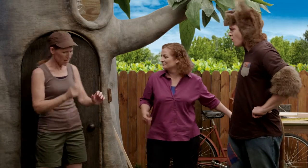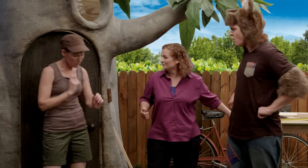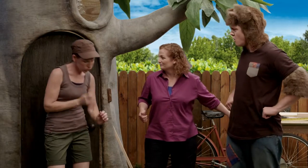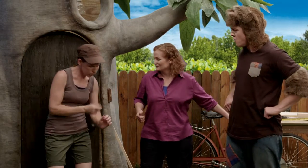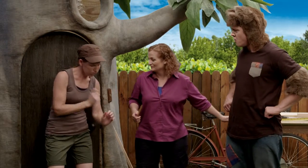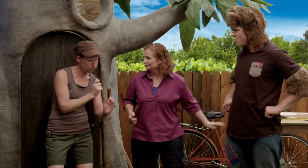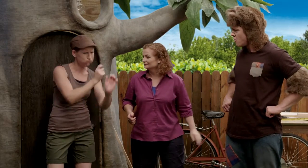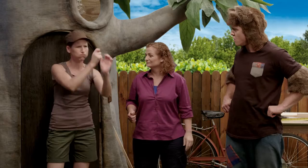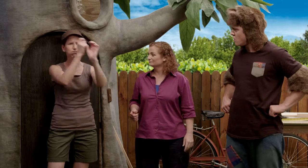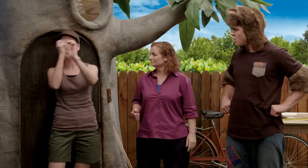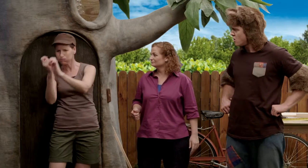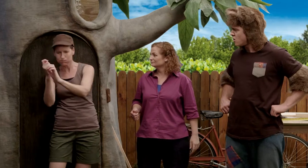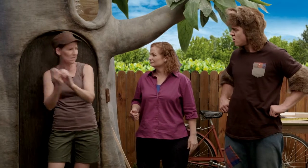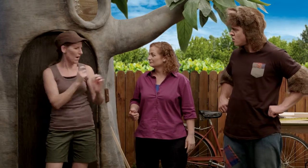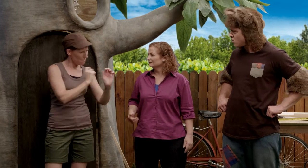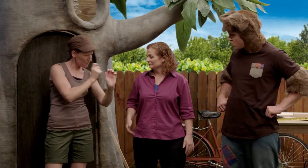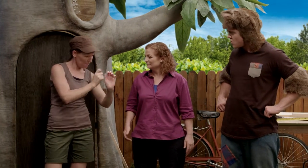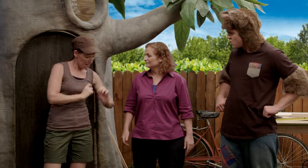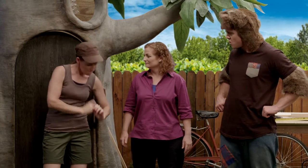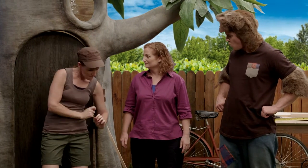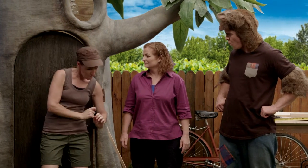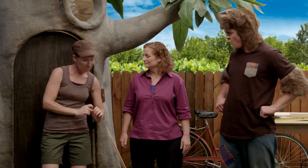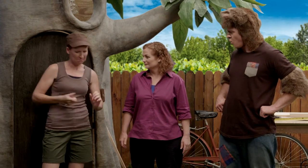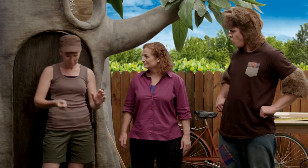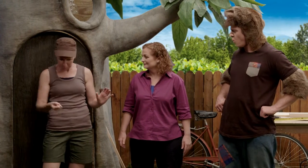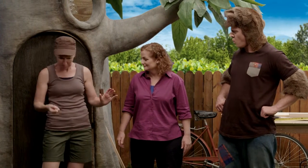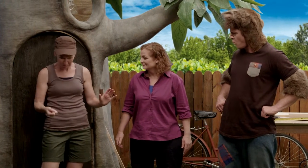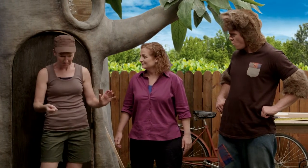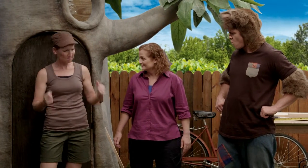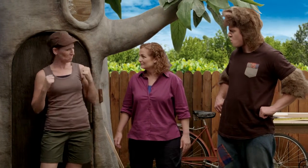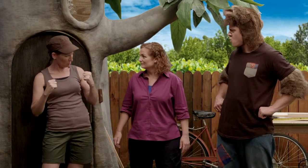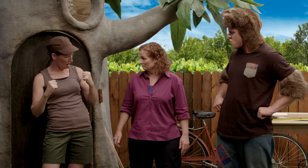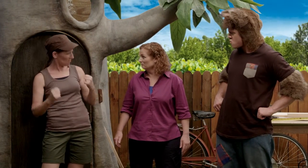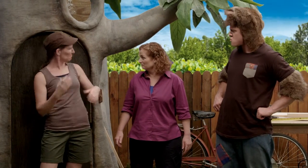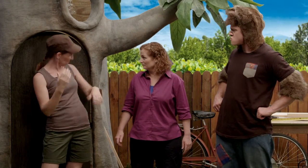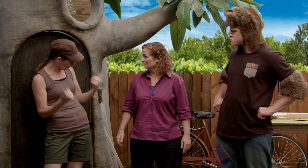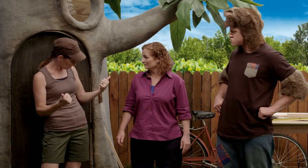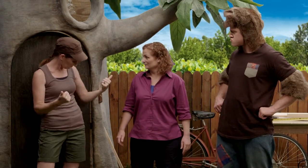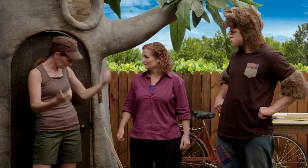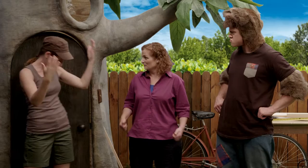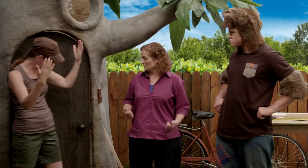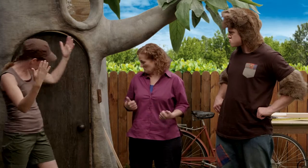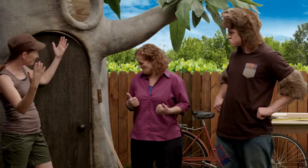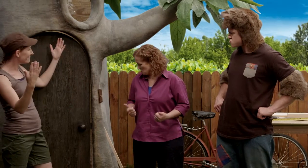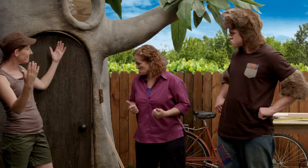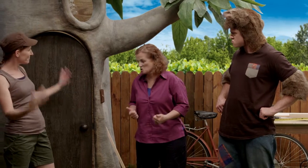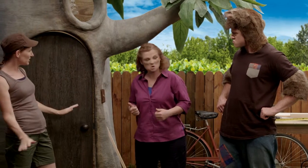I've used wood and sharp nails to make the frame nice and strong now. It's a good door.